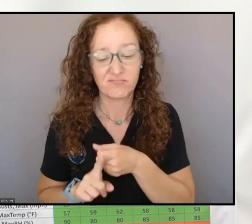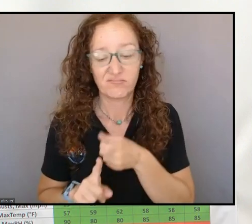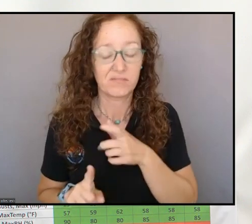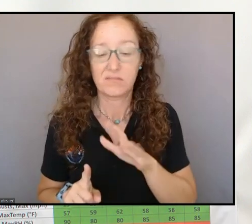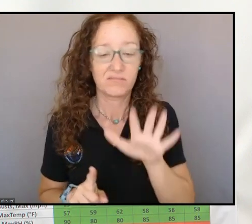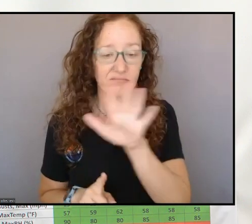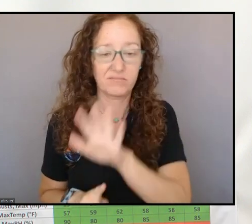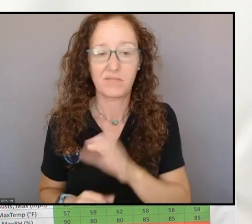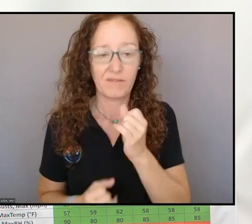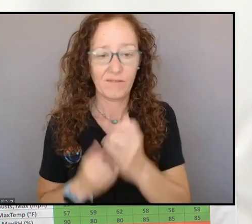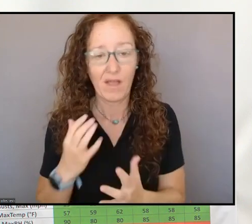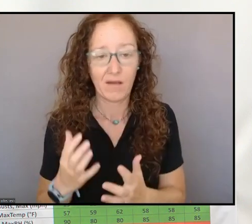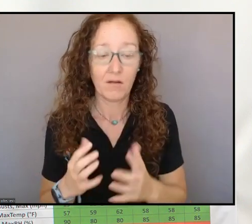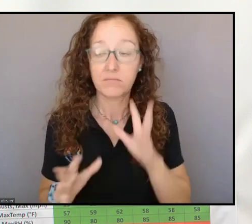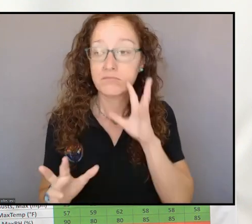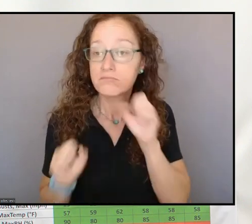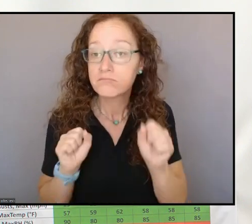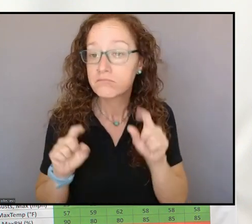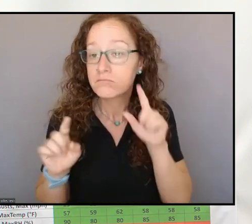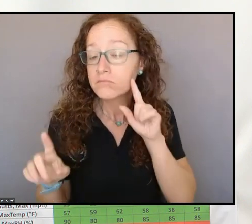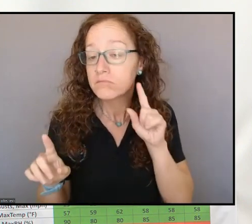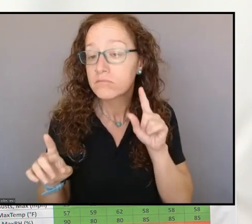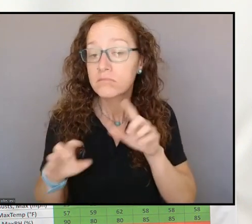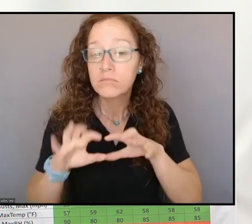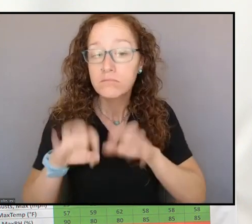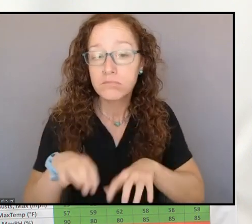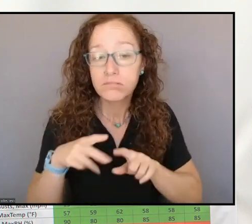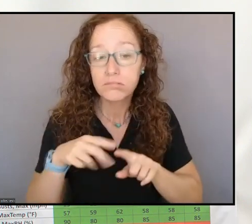southeast of here around 50 to 100 miles or so. Shouldn't be a